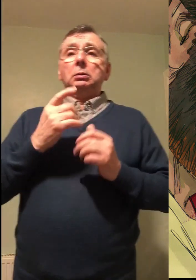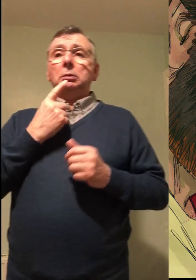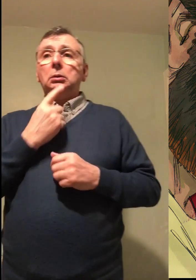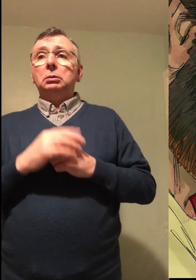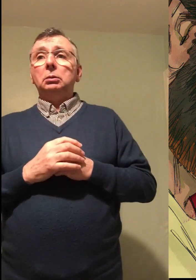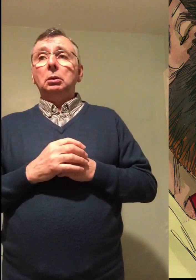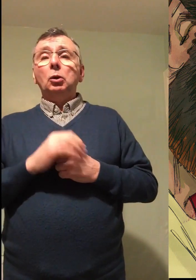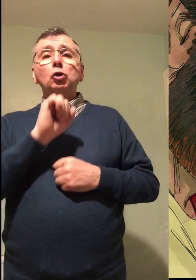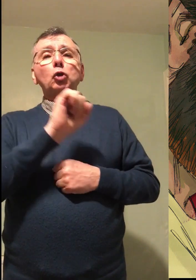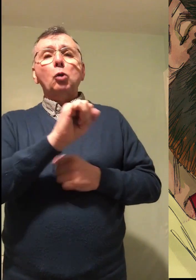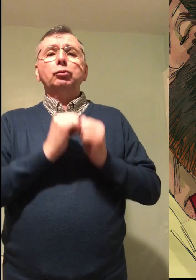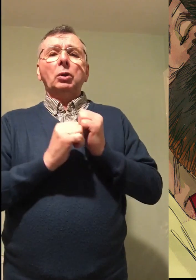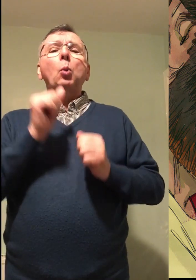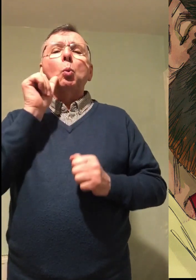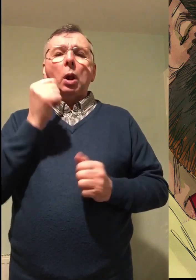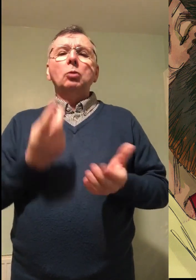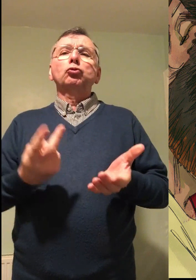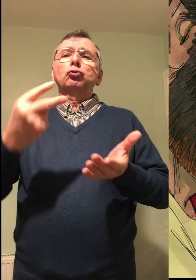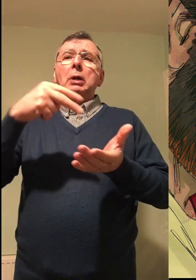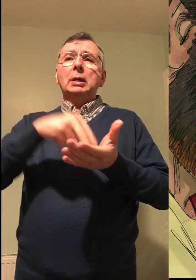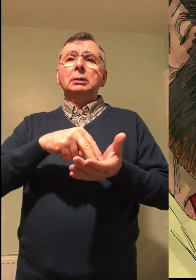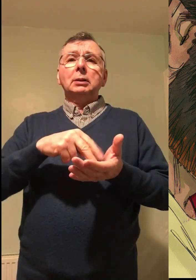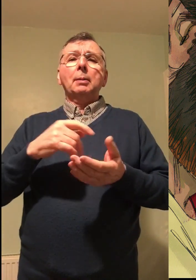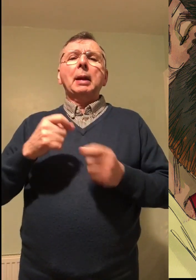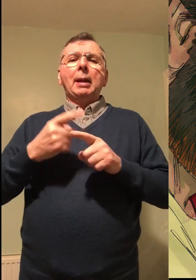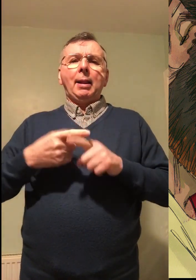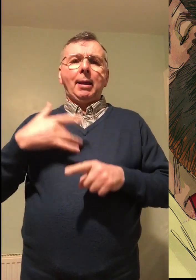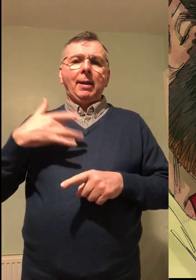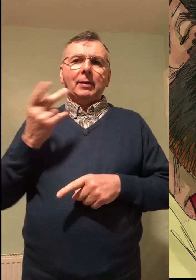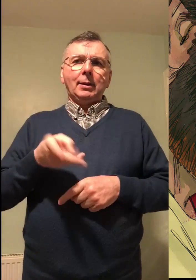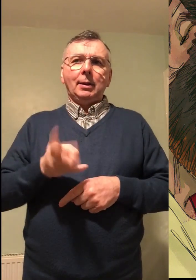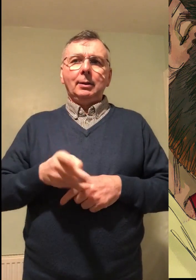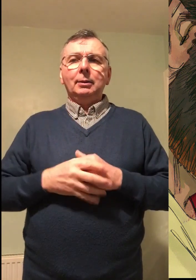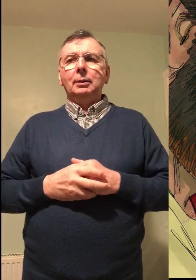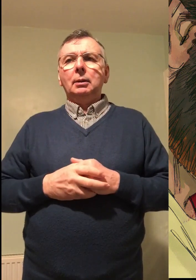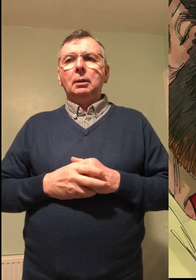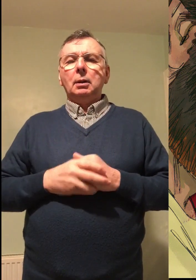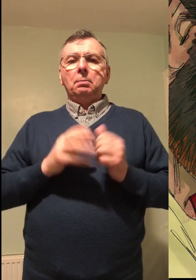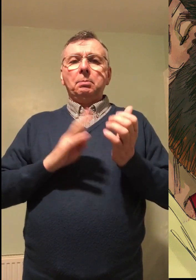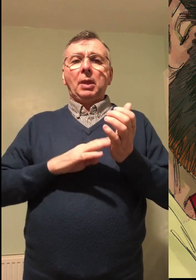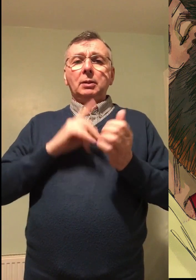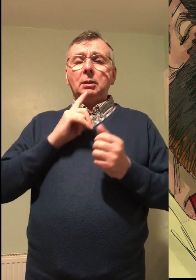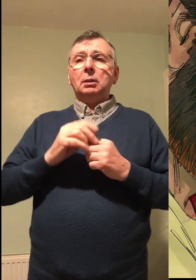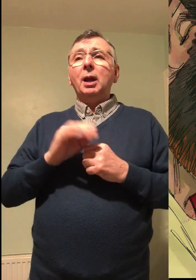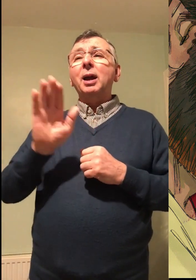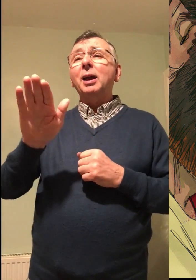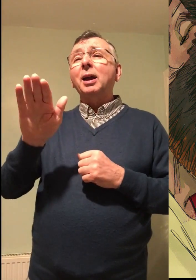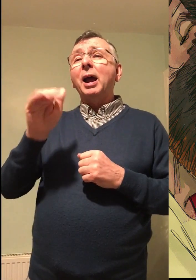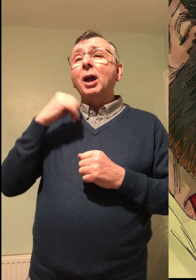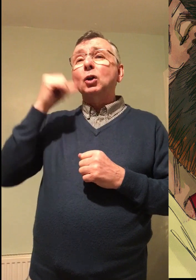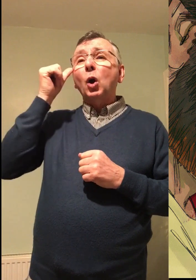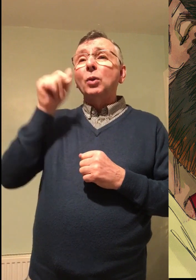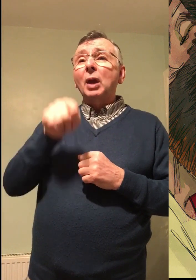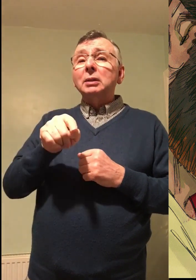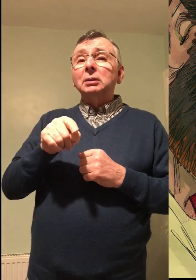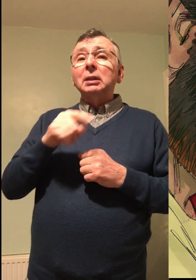Jesus said to her, “Your brother will rise again.”